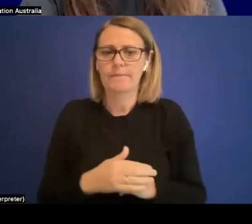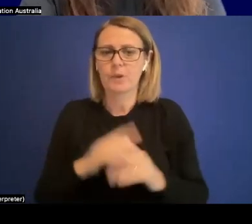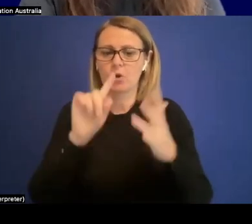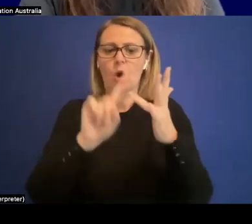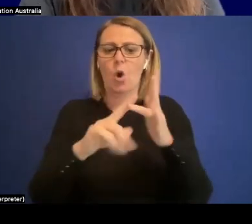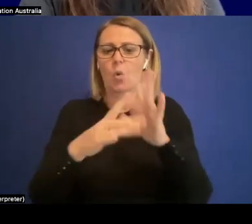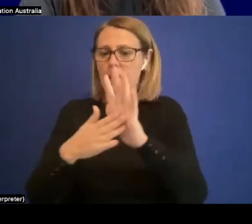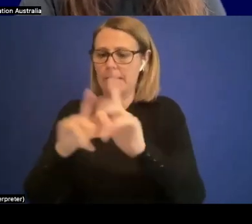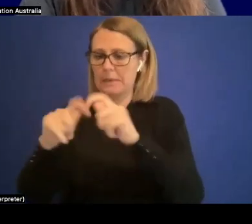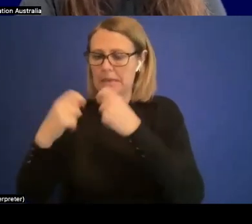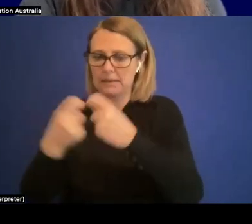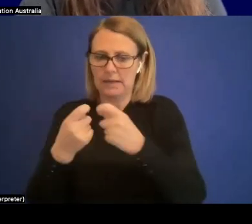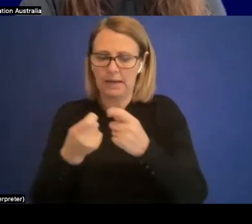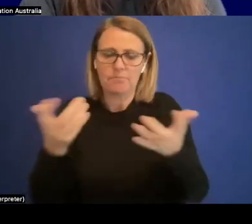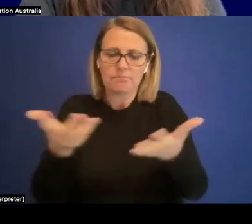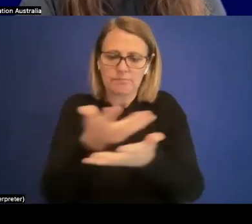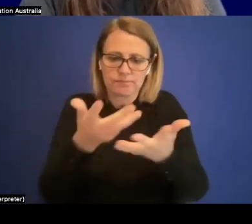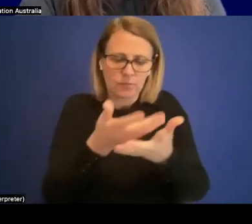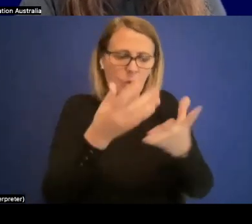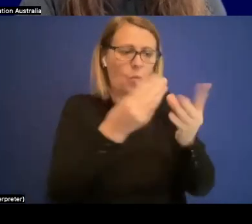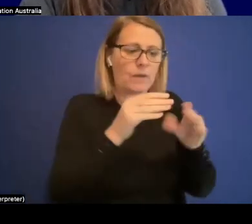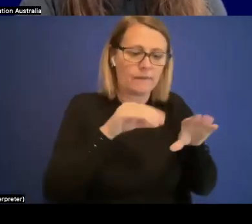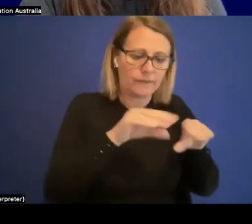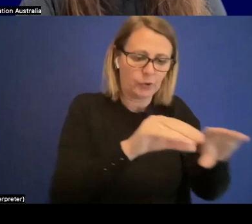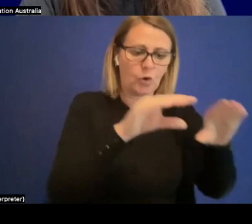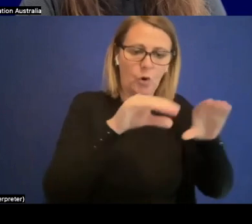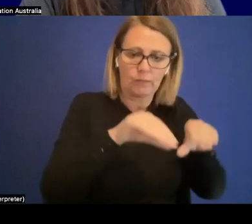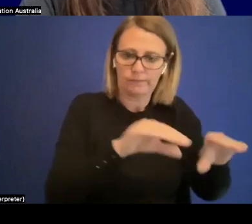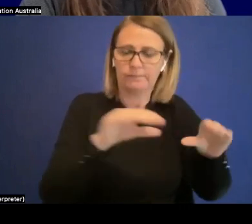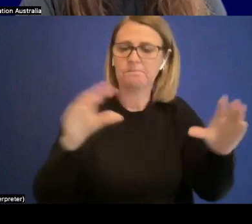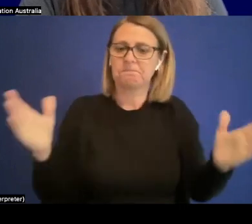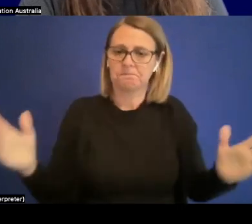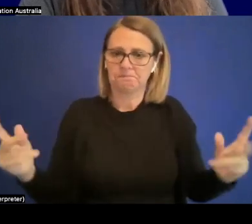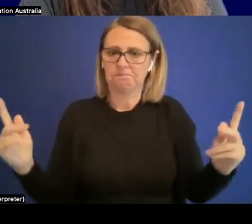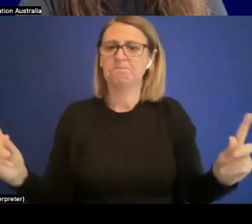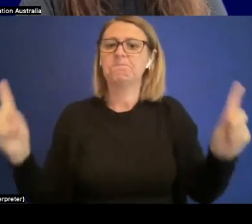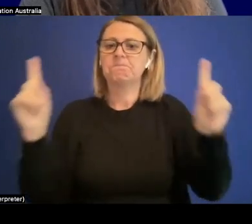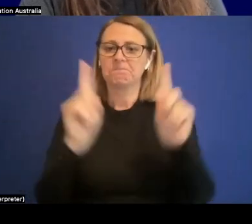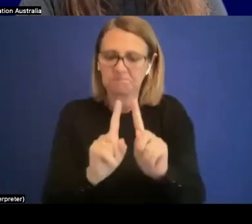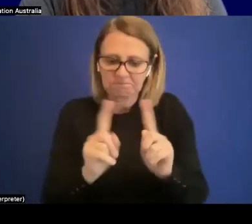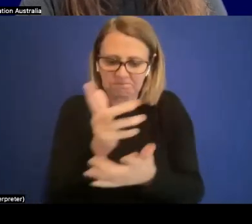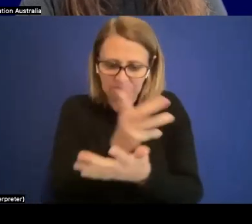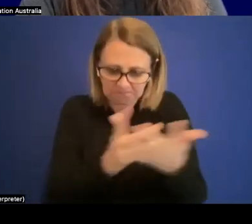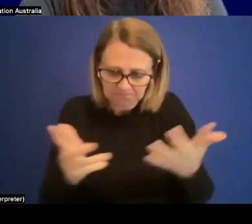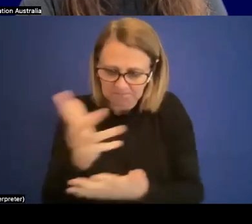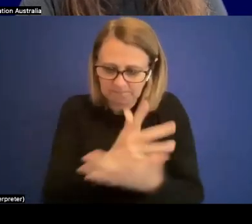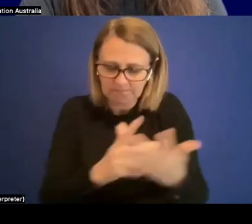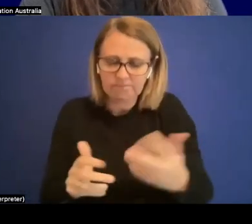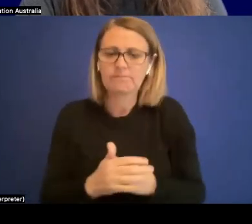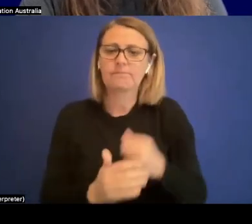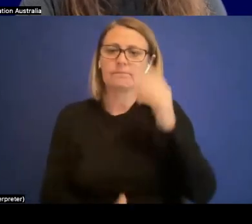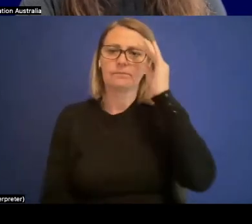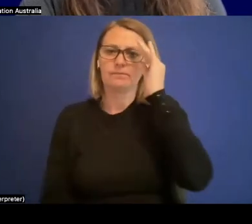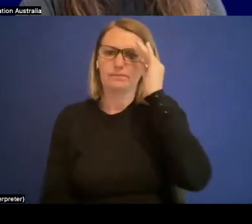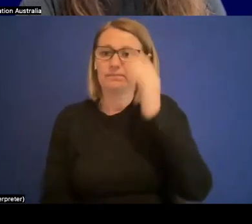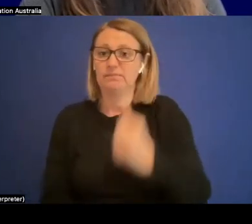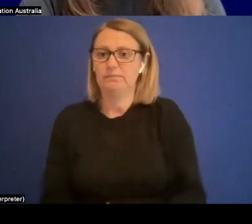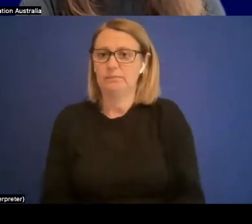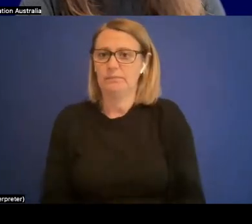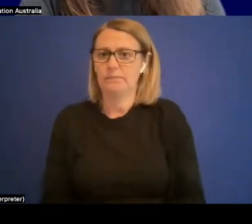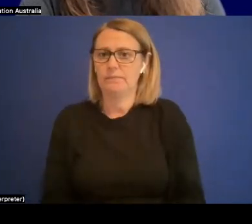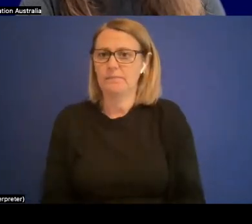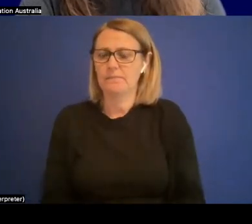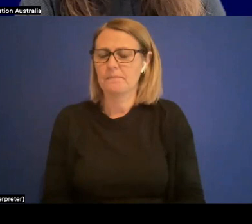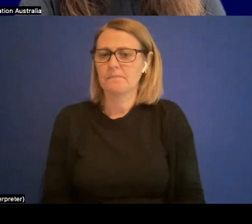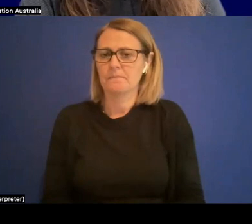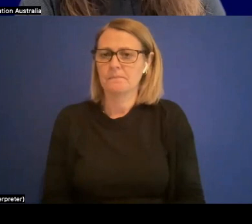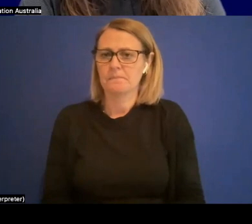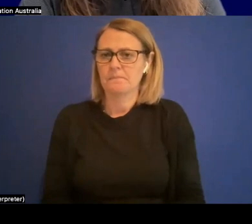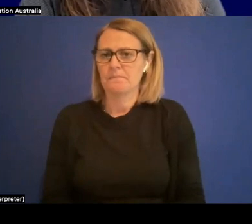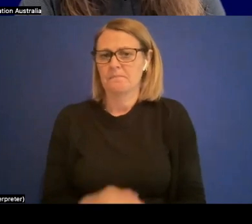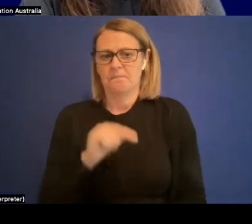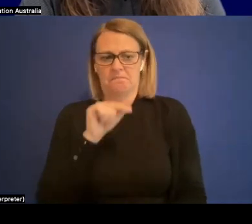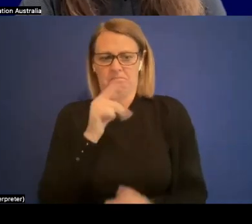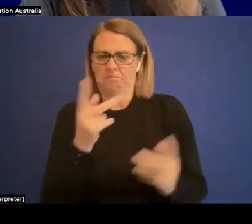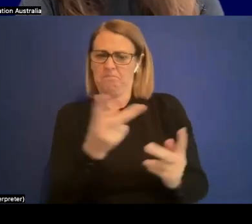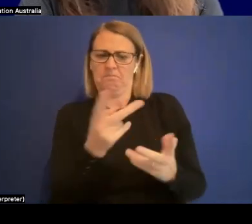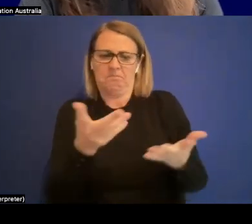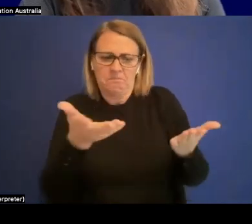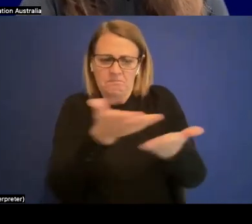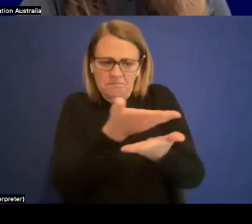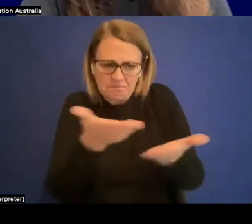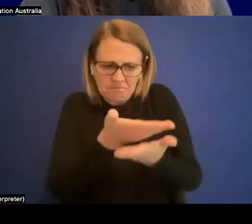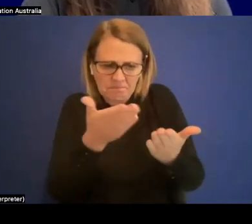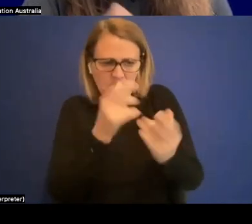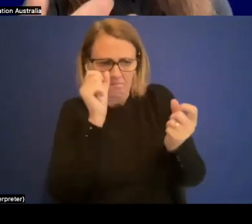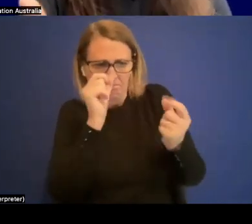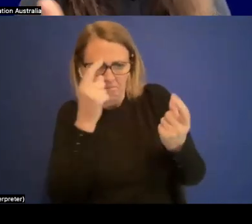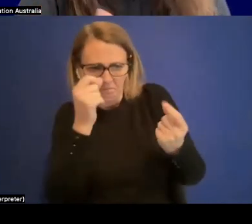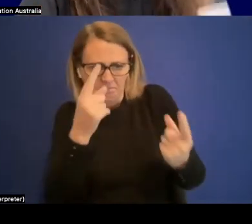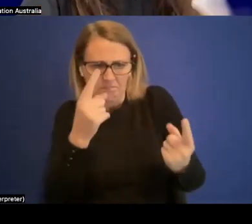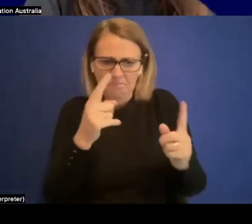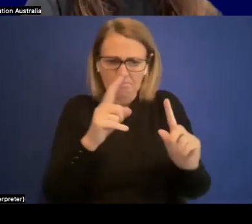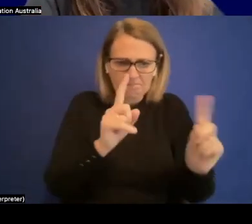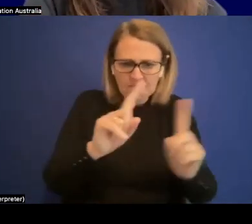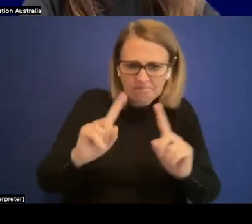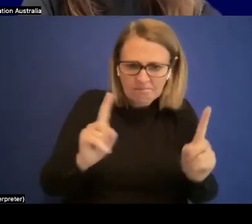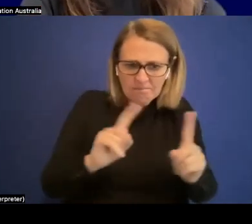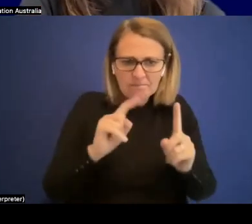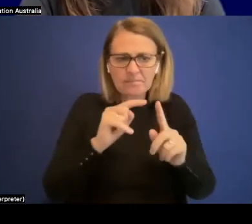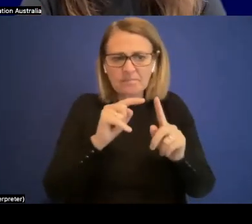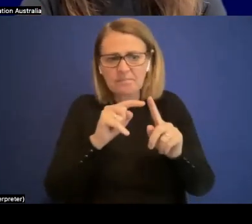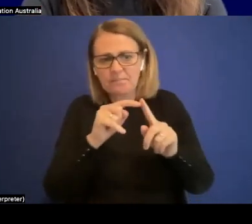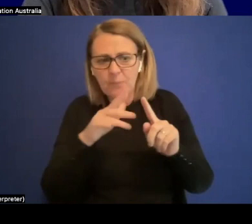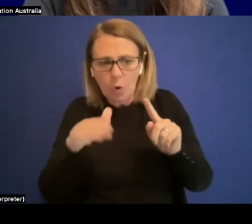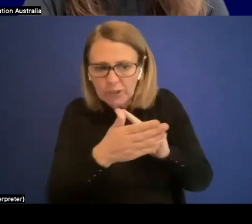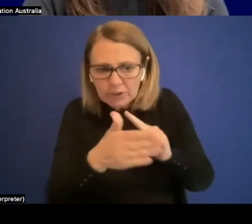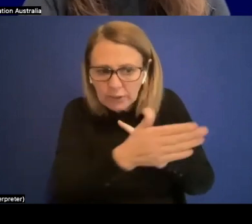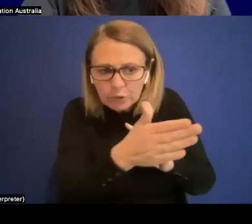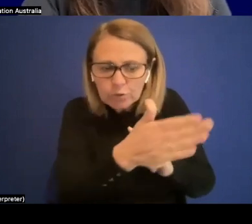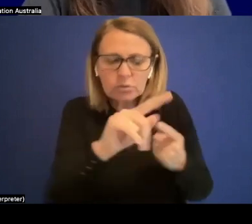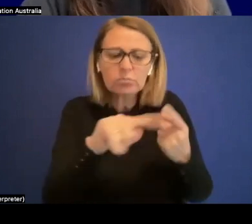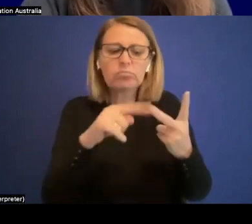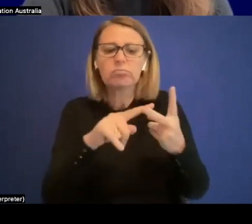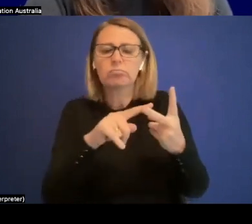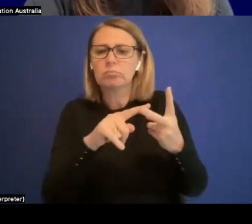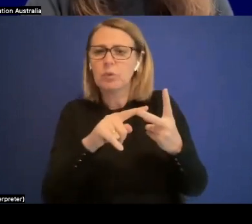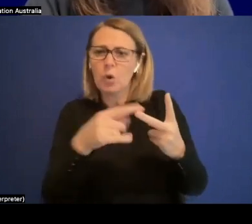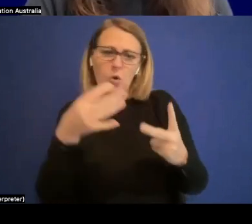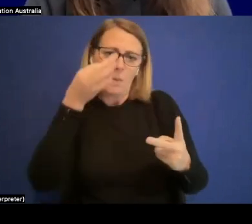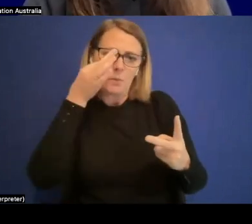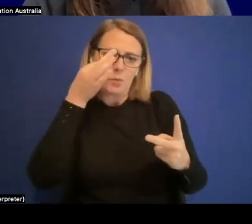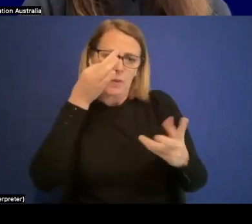physiotherapist to help understand, you know, orientation and observing how that person moved